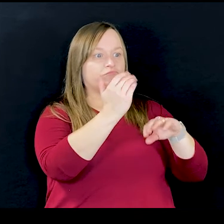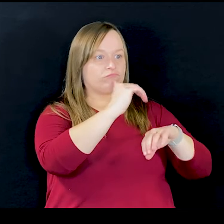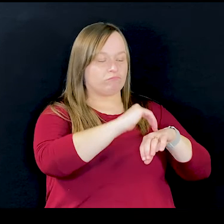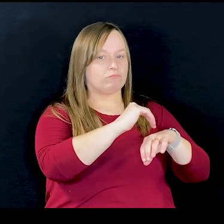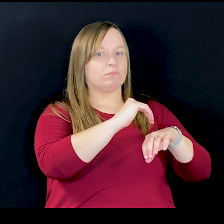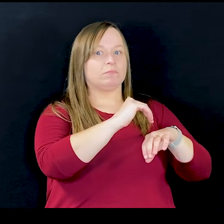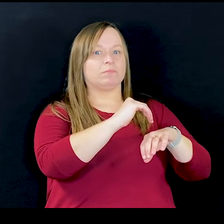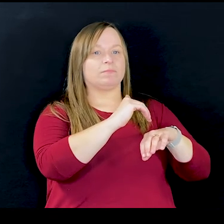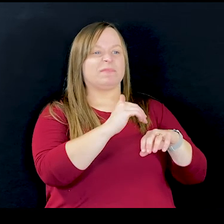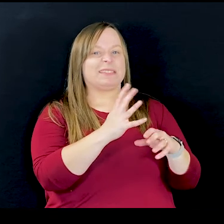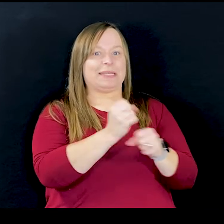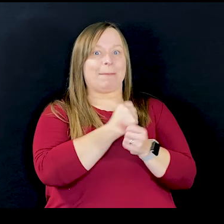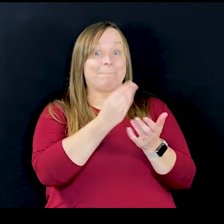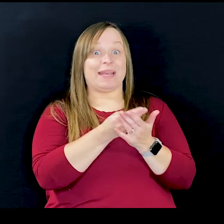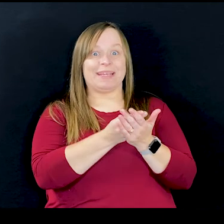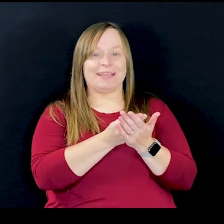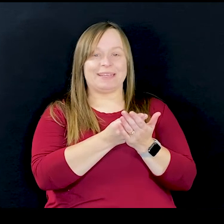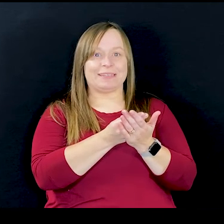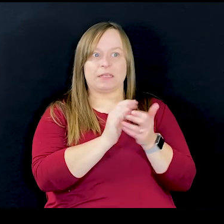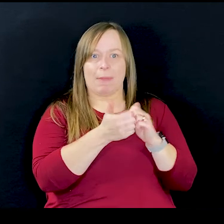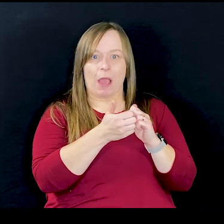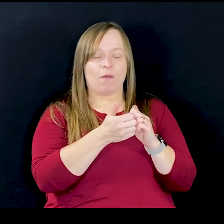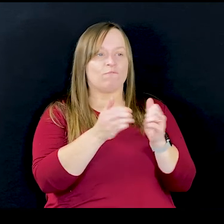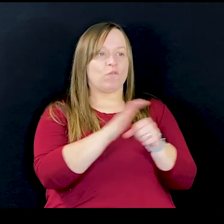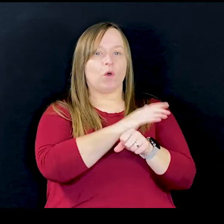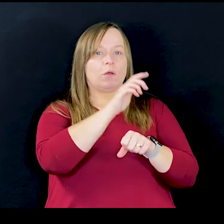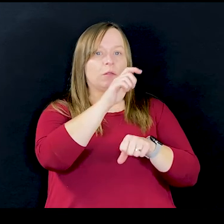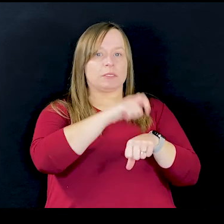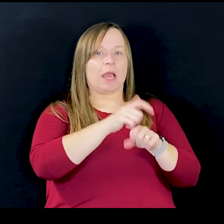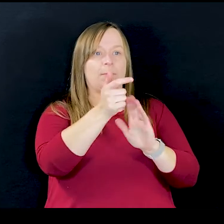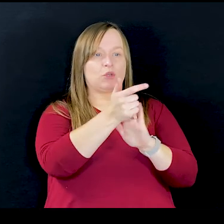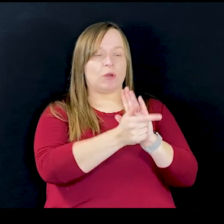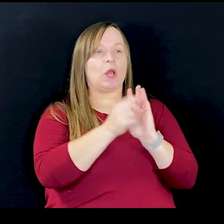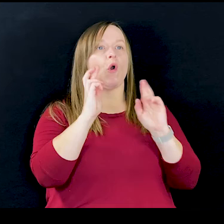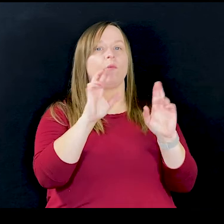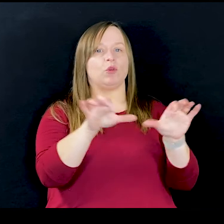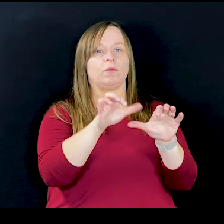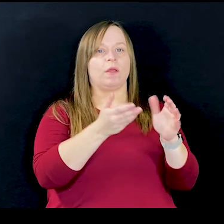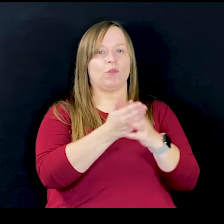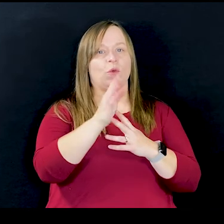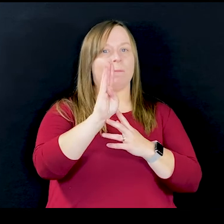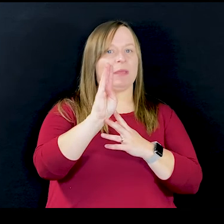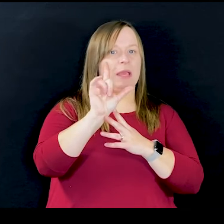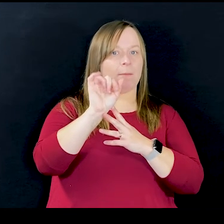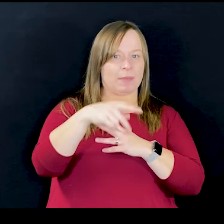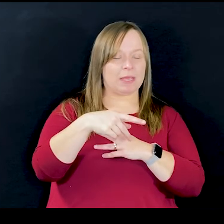is to secure funding for full-time attorney. And I would hope to do that through VLP,